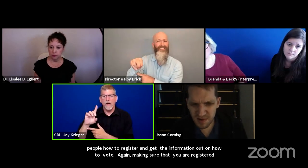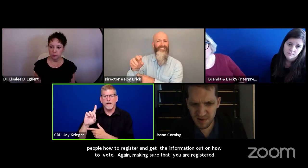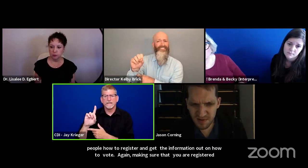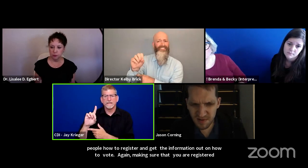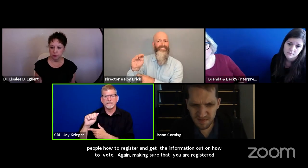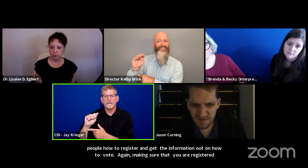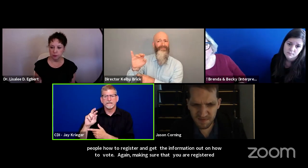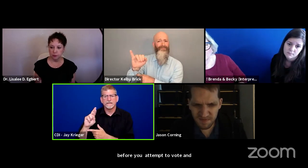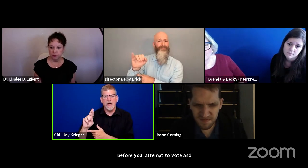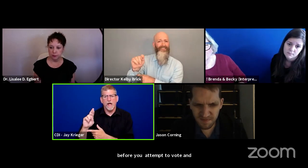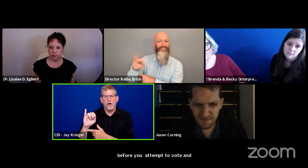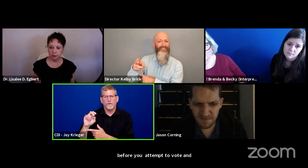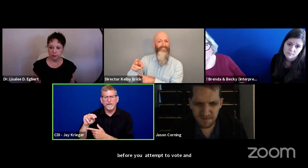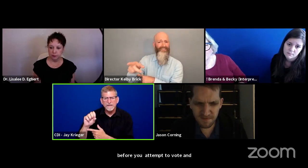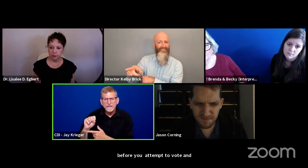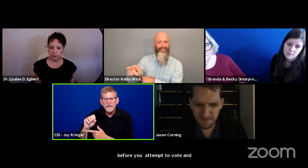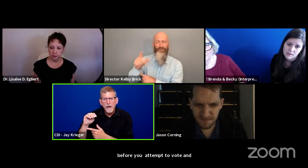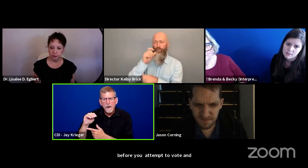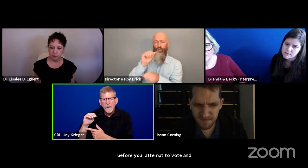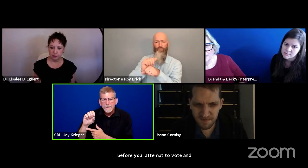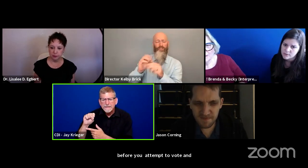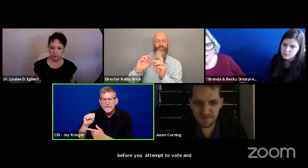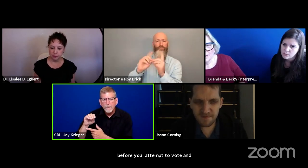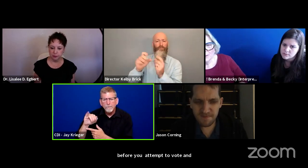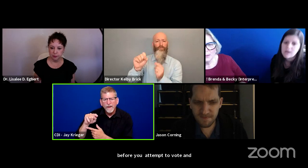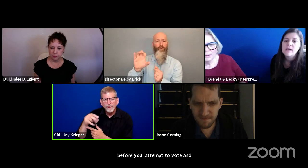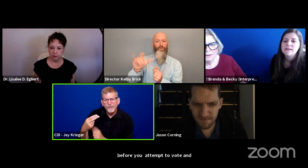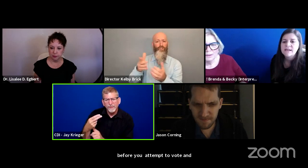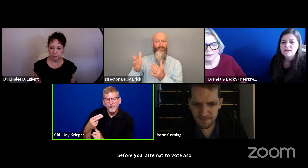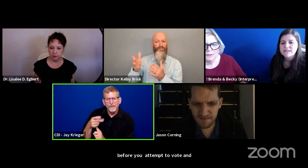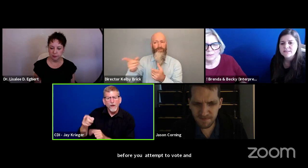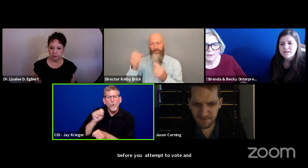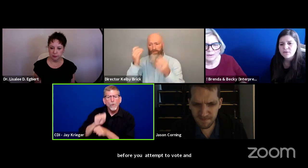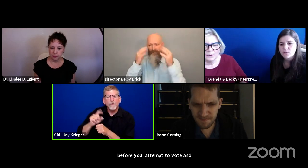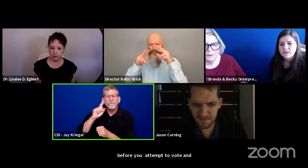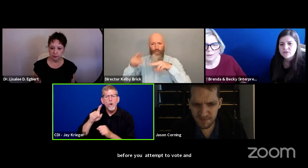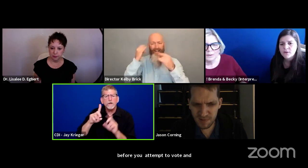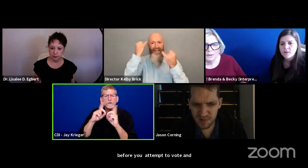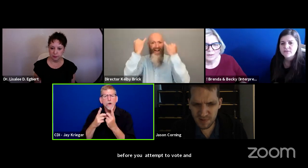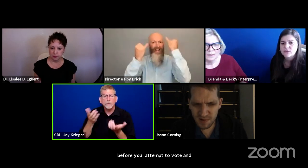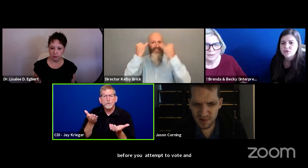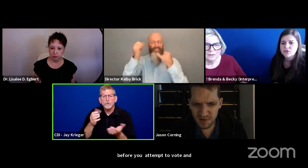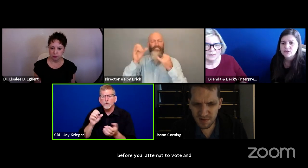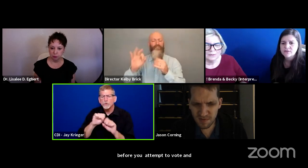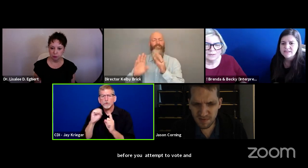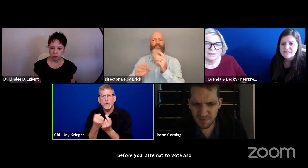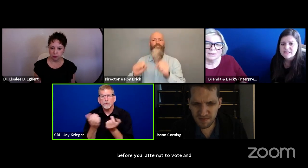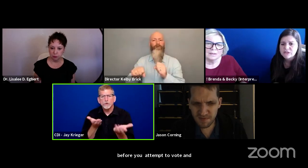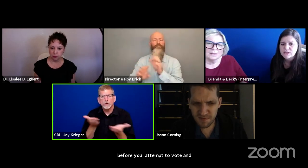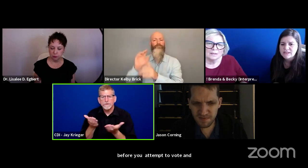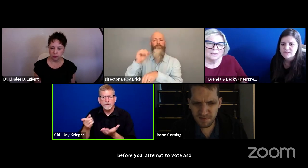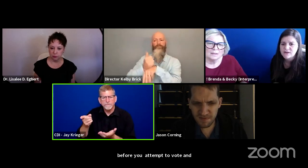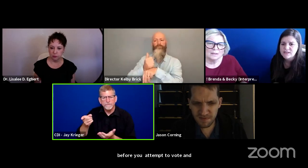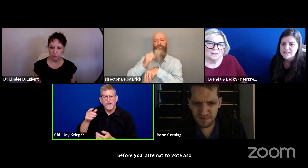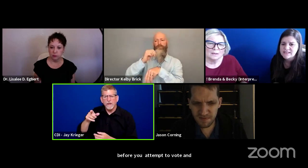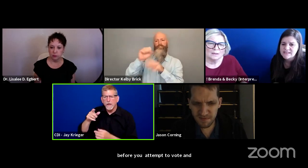Darrin Smith, who works for Department of Social Services, is looking into various ideas